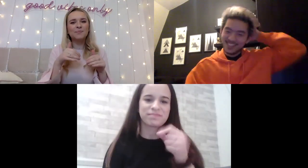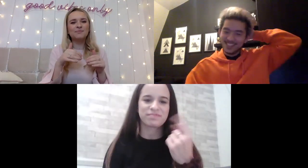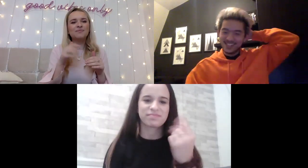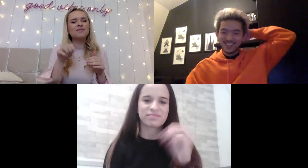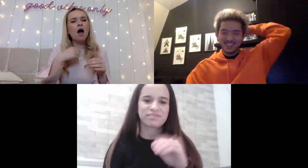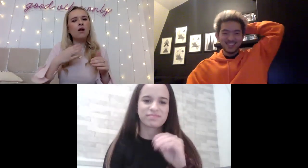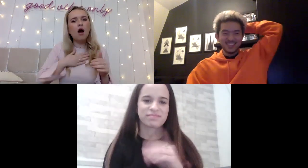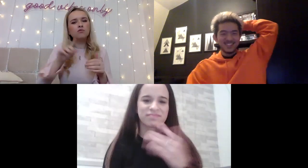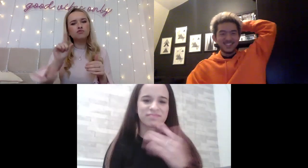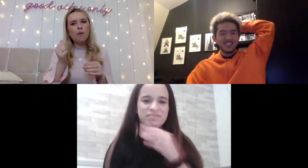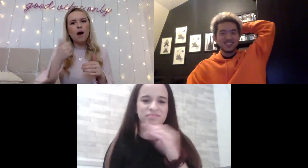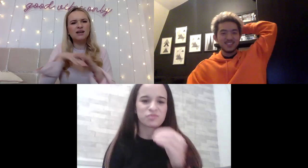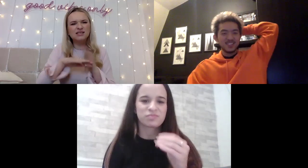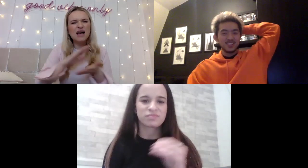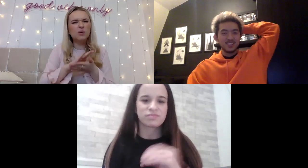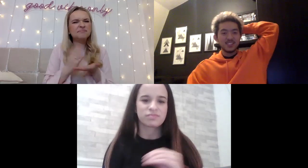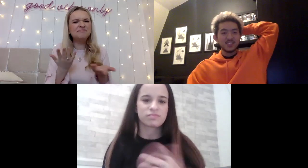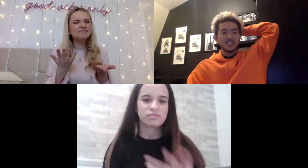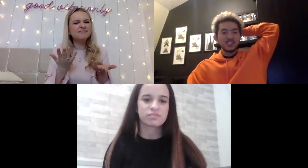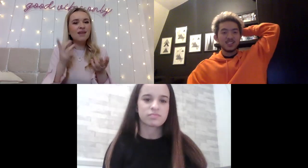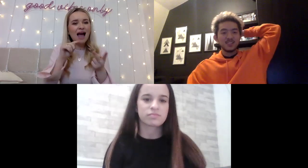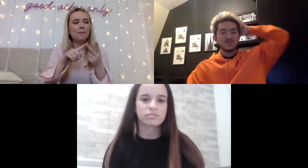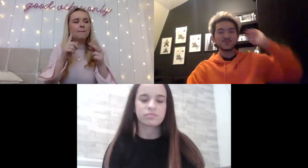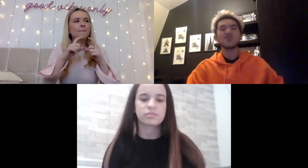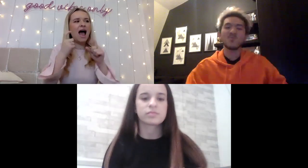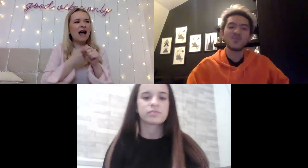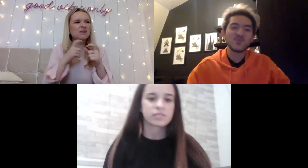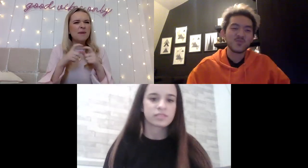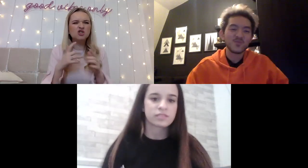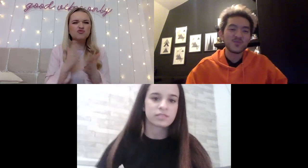Jem: I thought you liked prawns? Jas: Yes I like prawns but not in the sandwich, same as egg and bacon